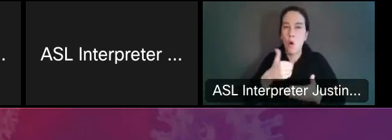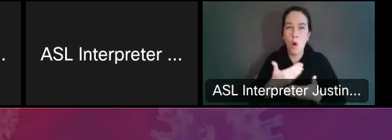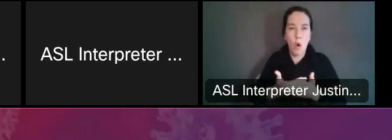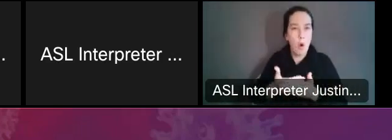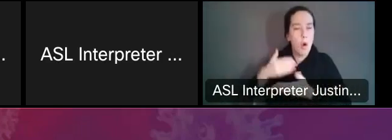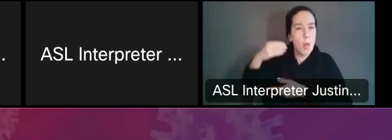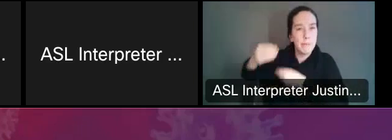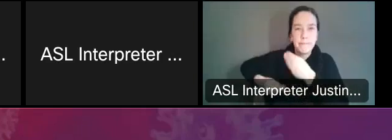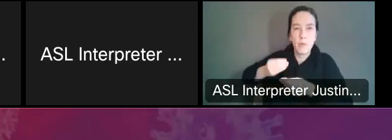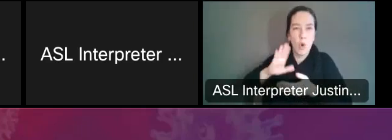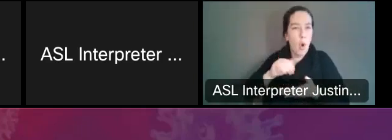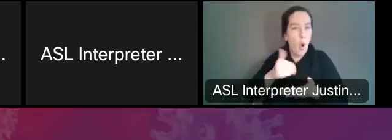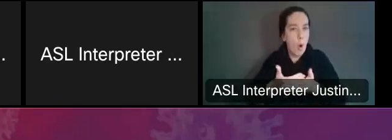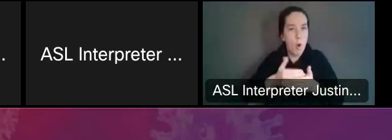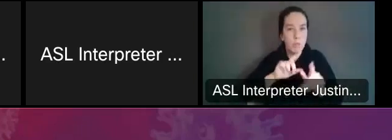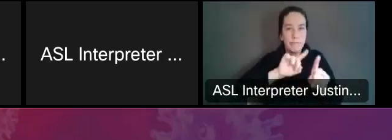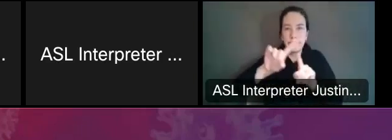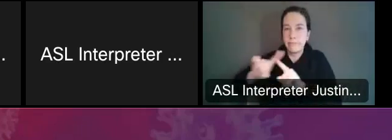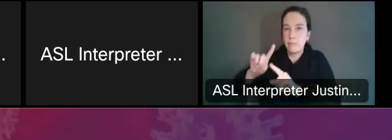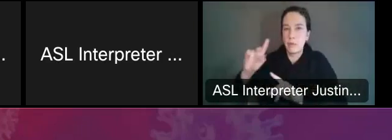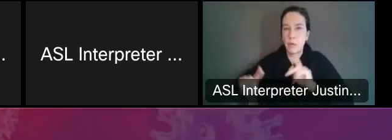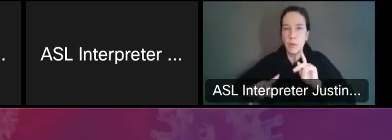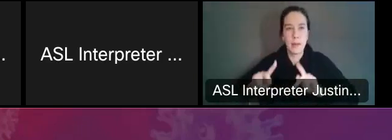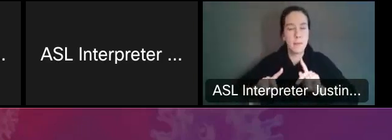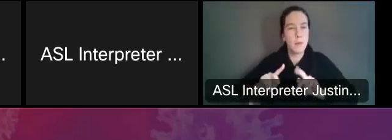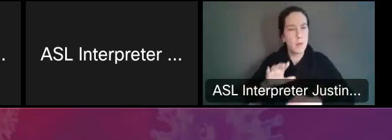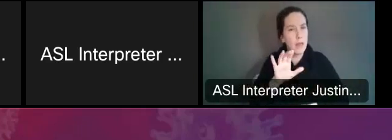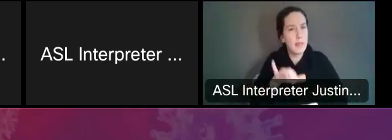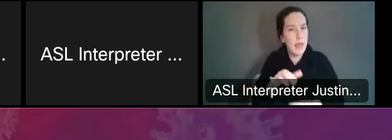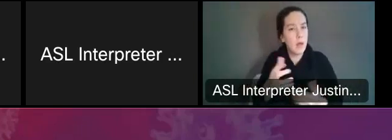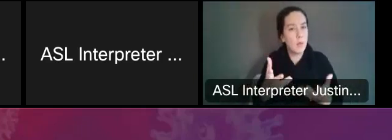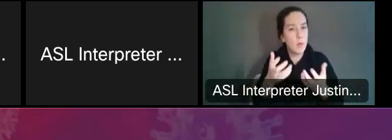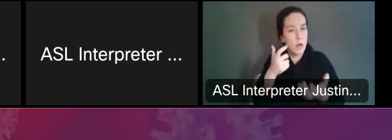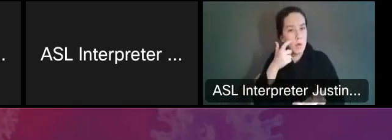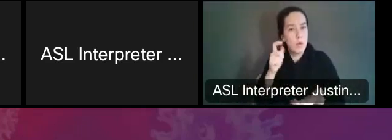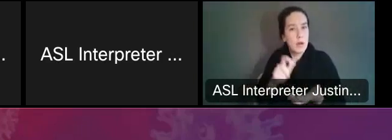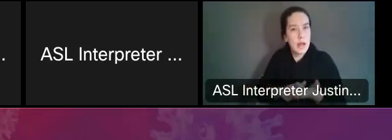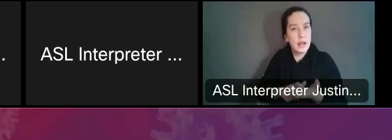we begin this effort to acknowledge what has been buried by honoring the truth